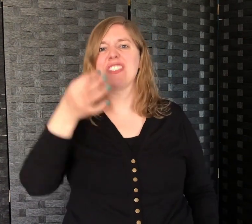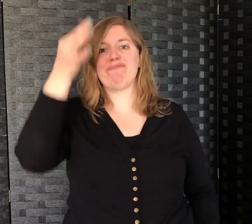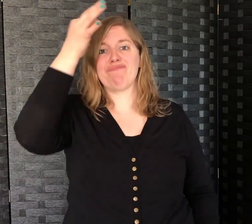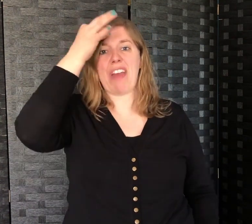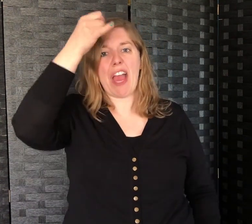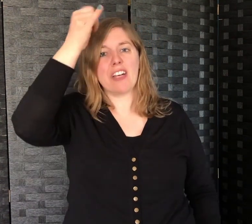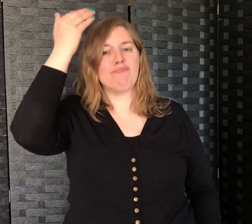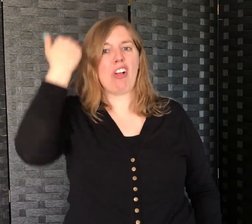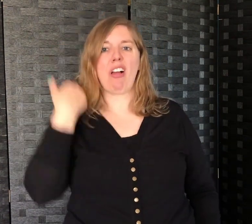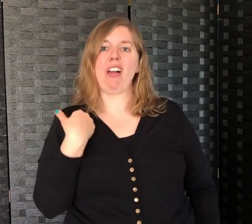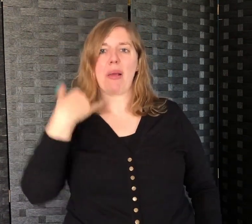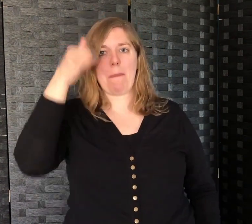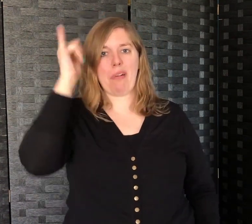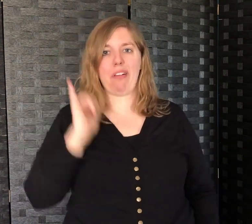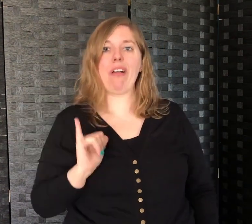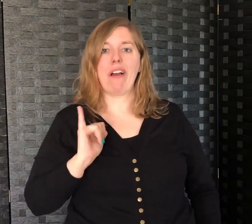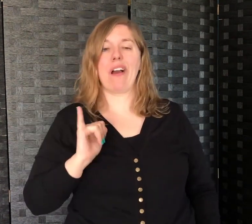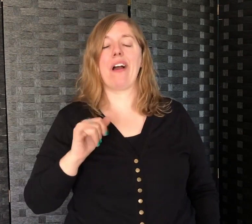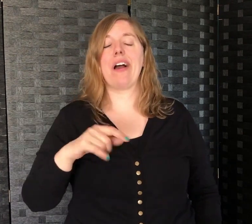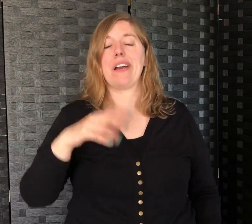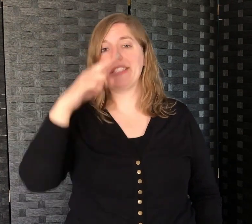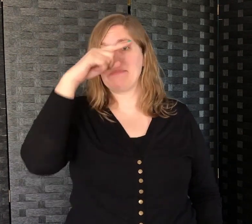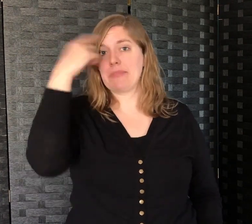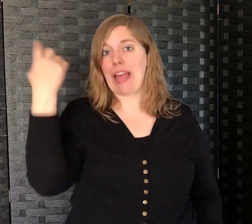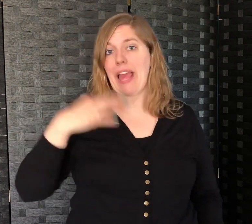I have long blonde hair.